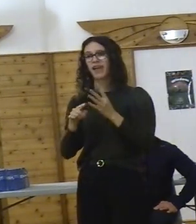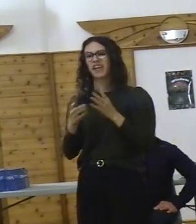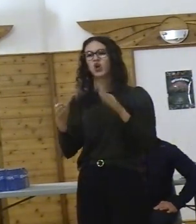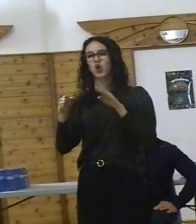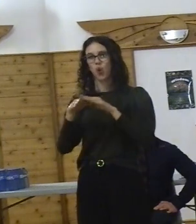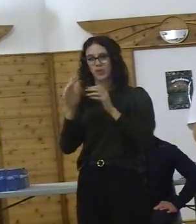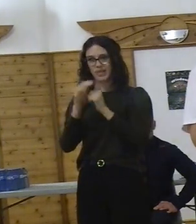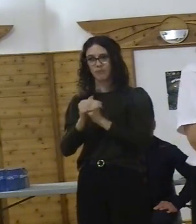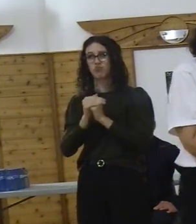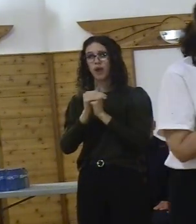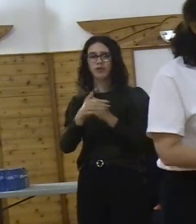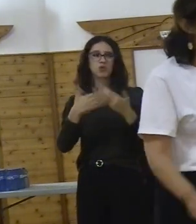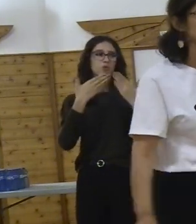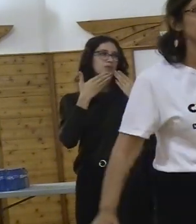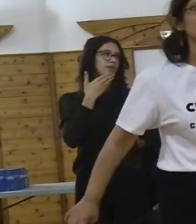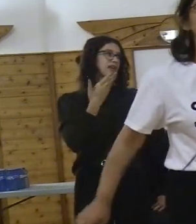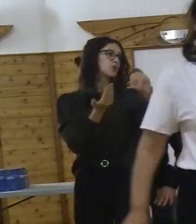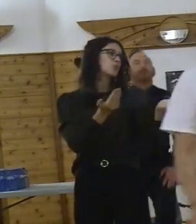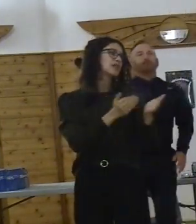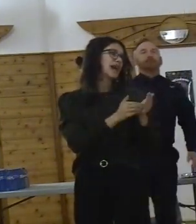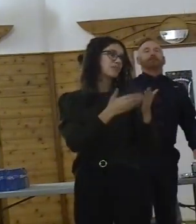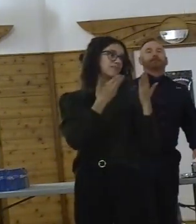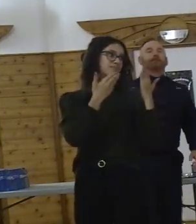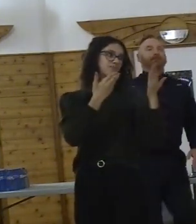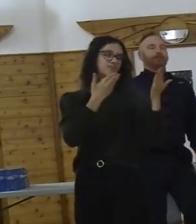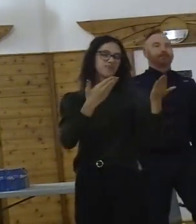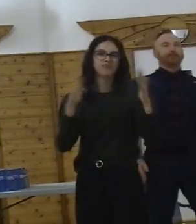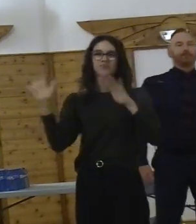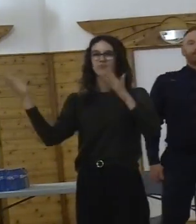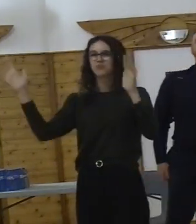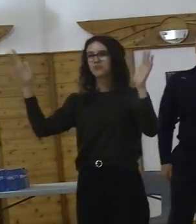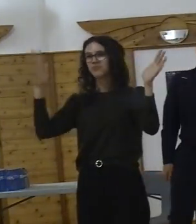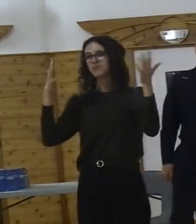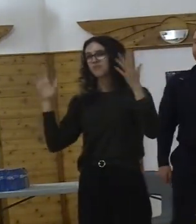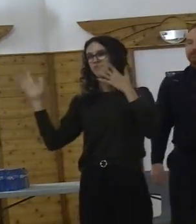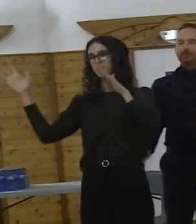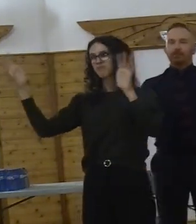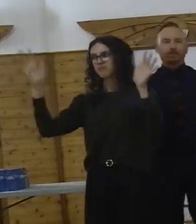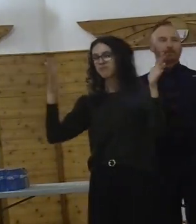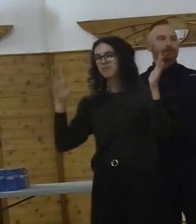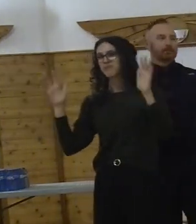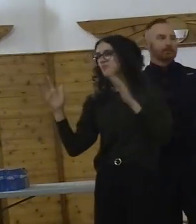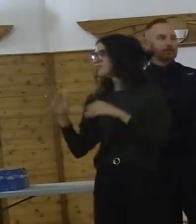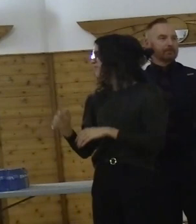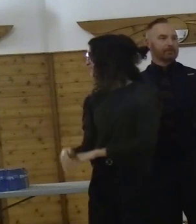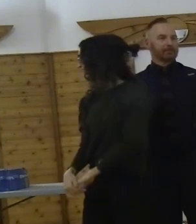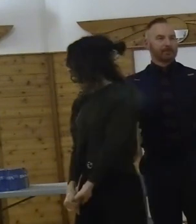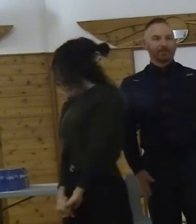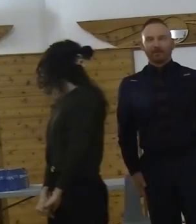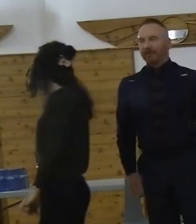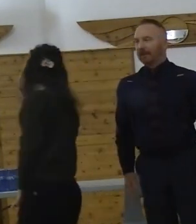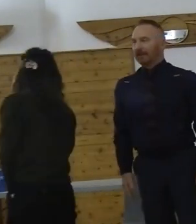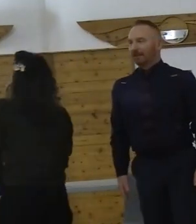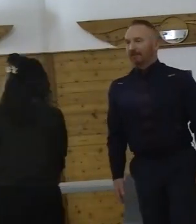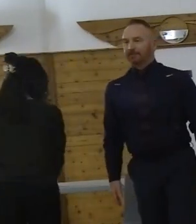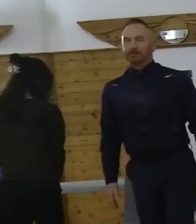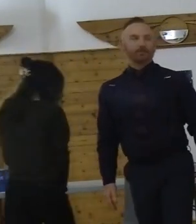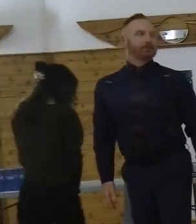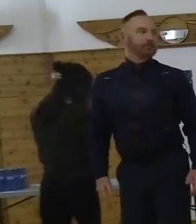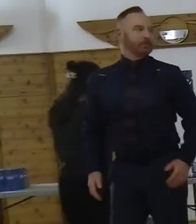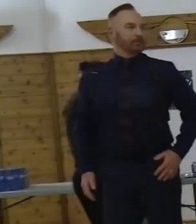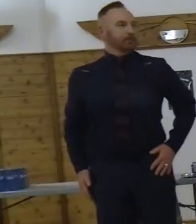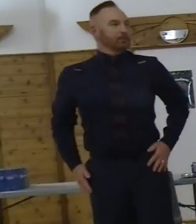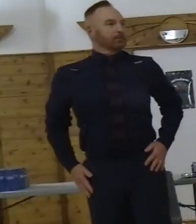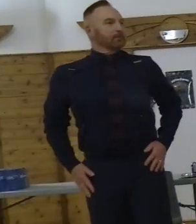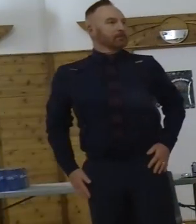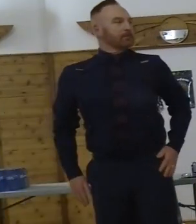So thank you again Zuma.